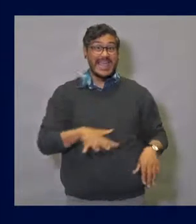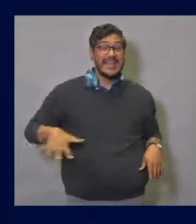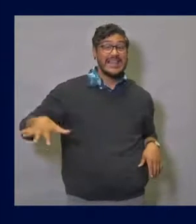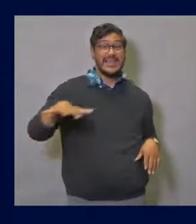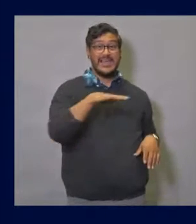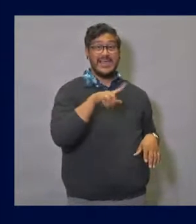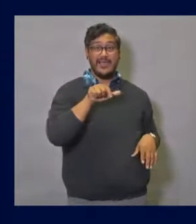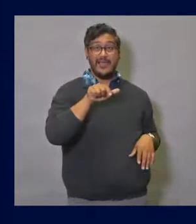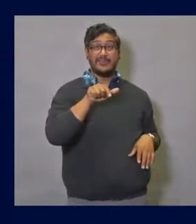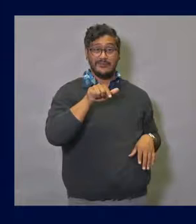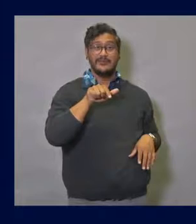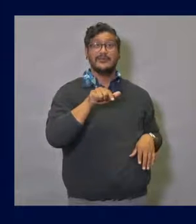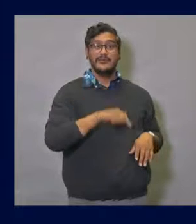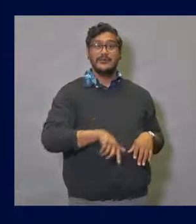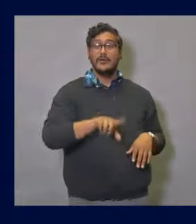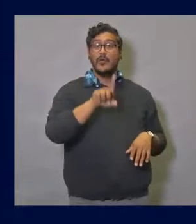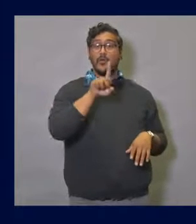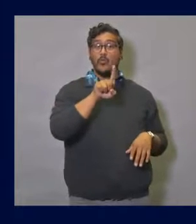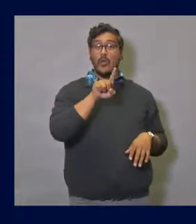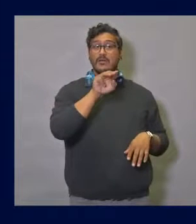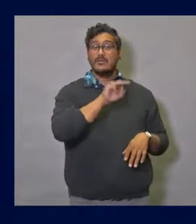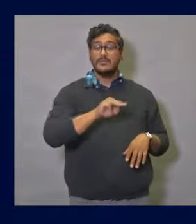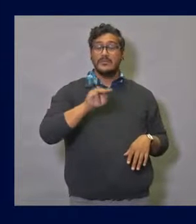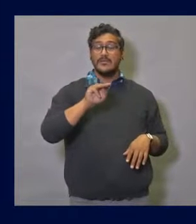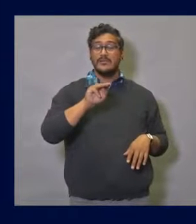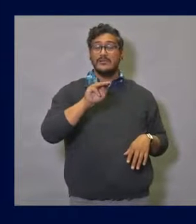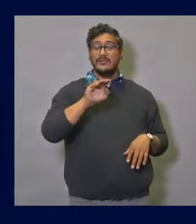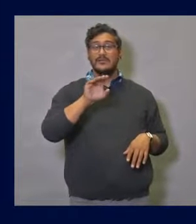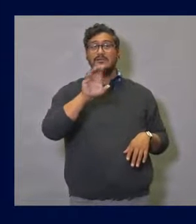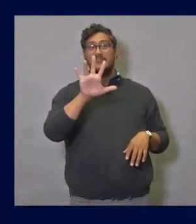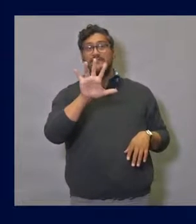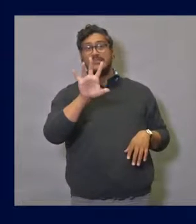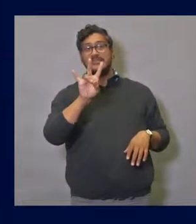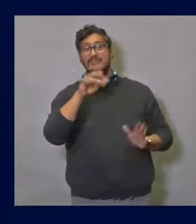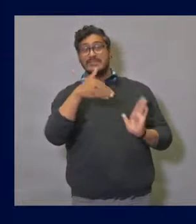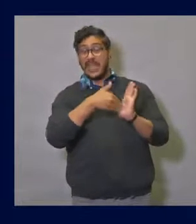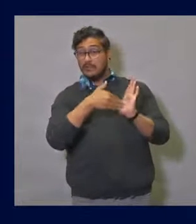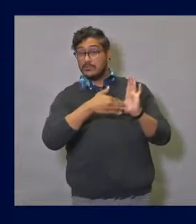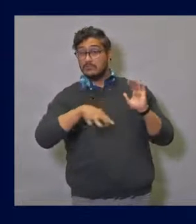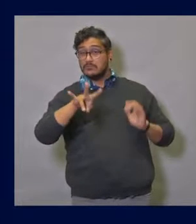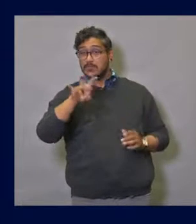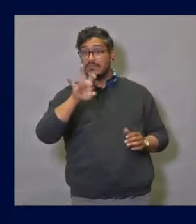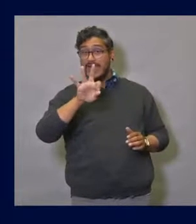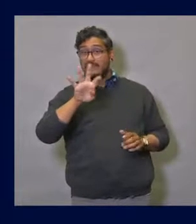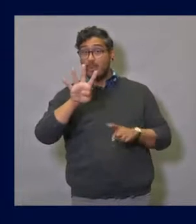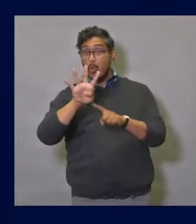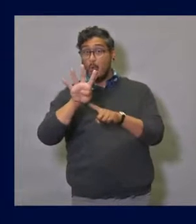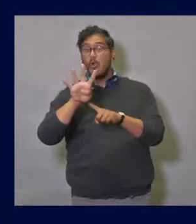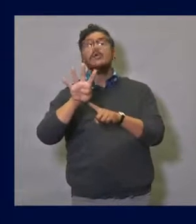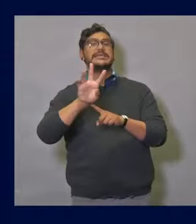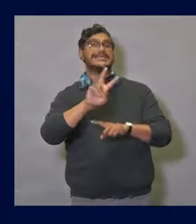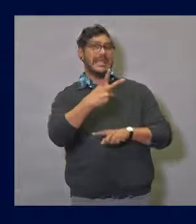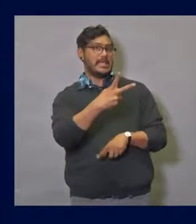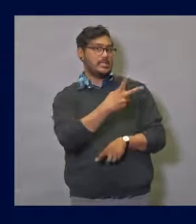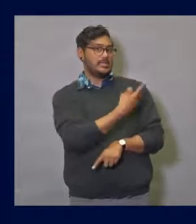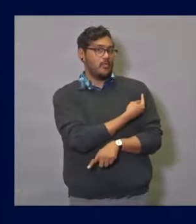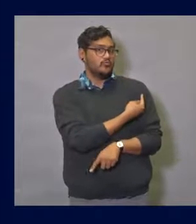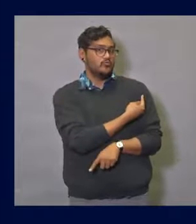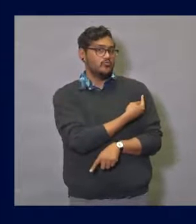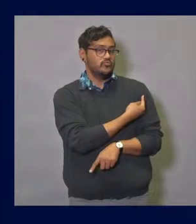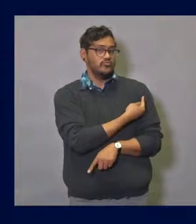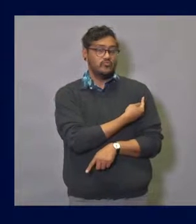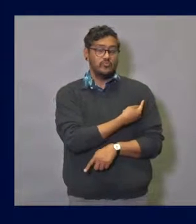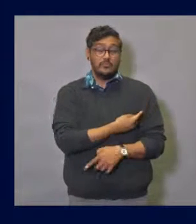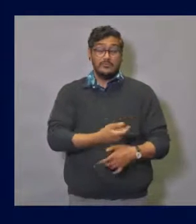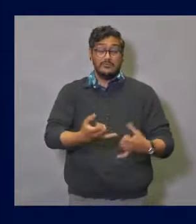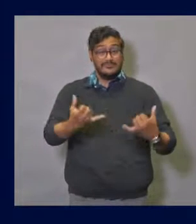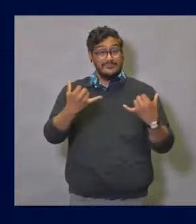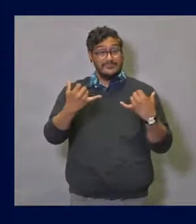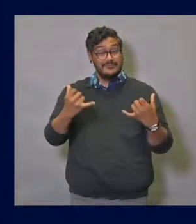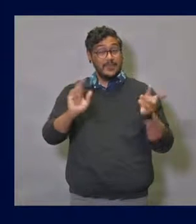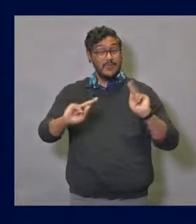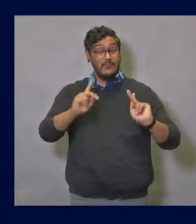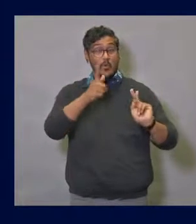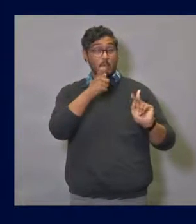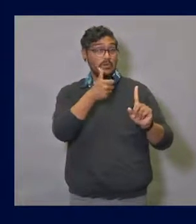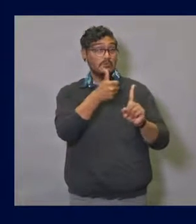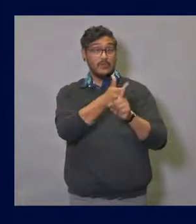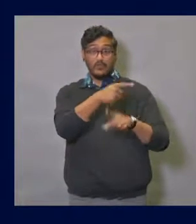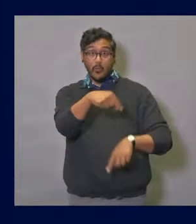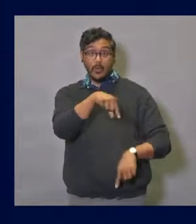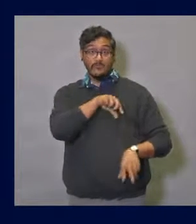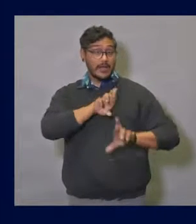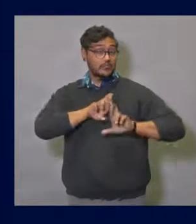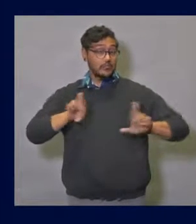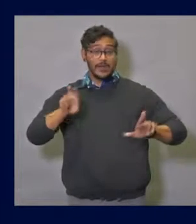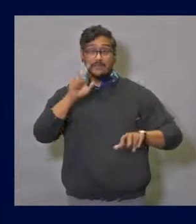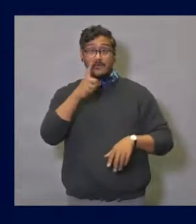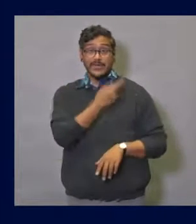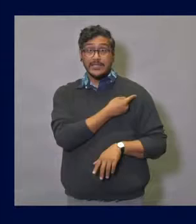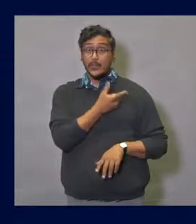AQUÍ EL 17 DE MARZO